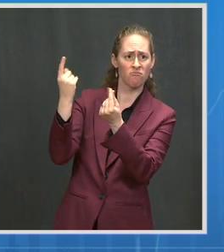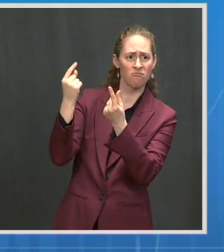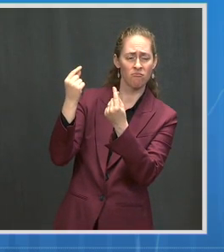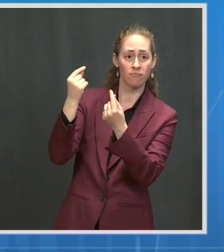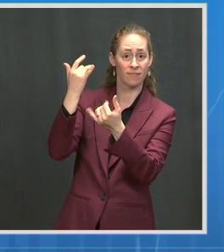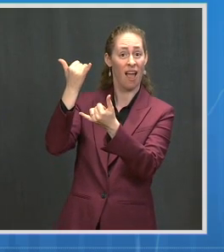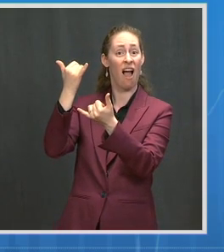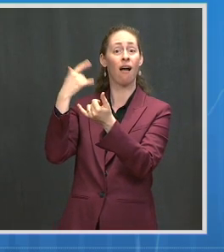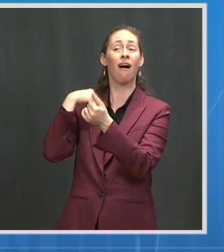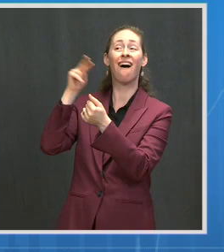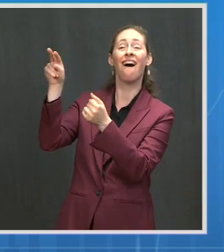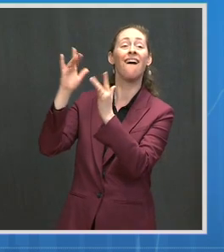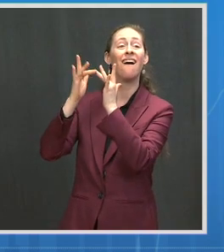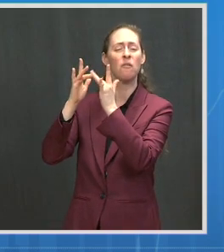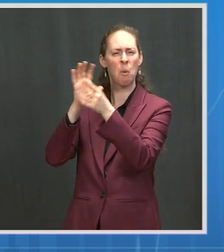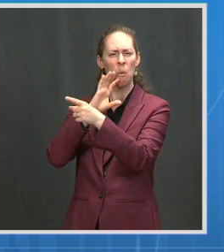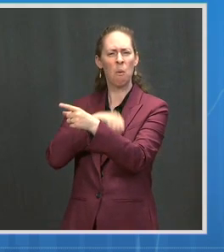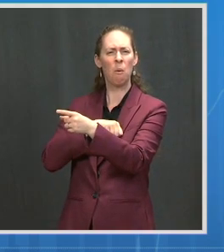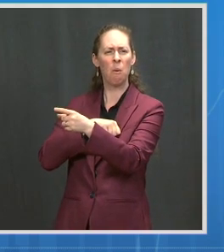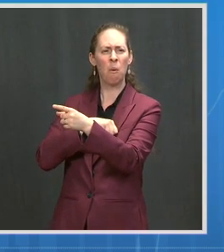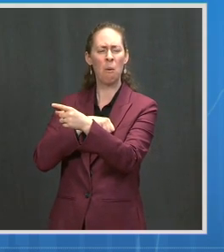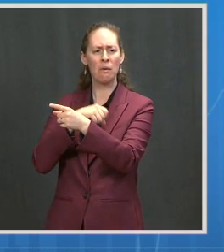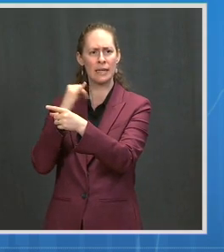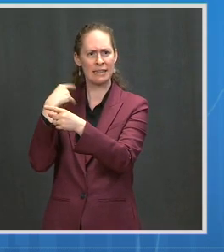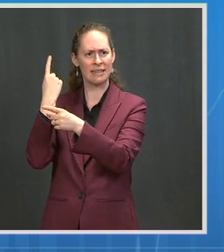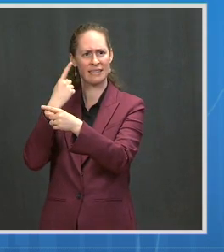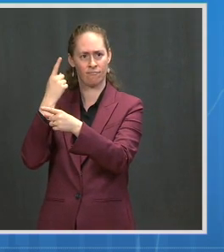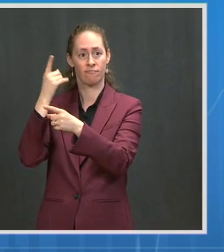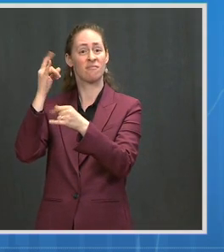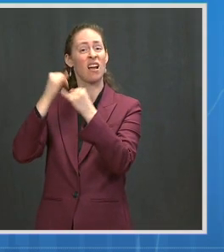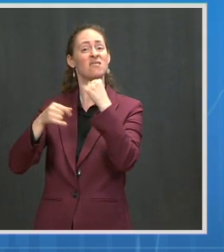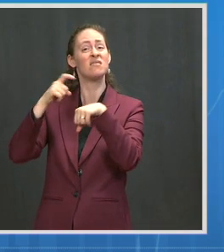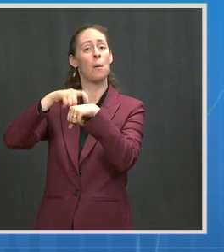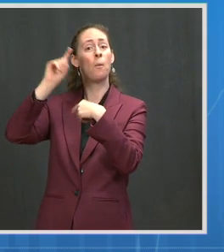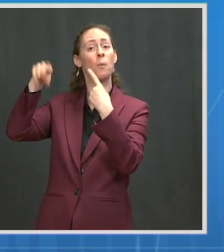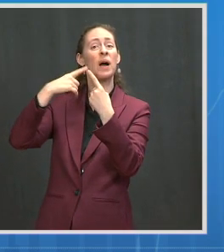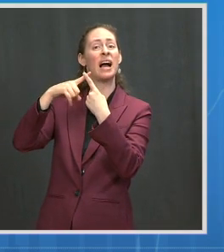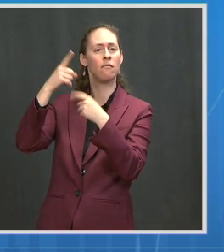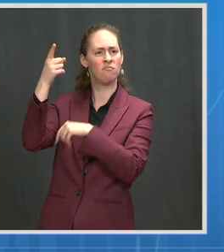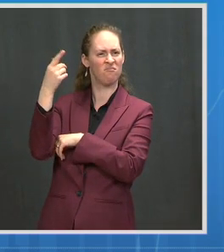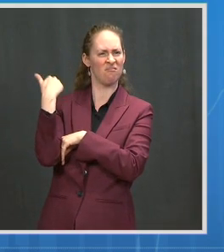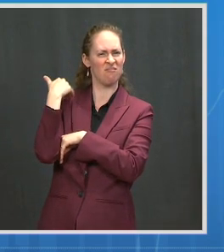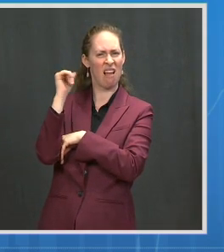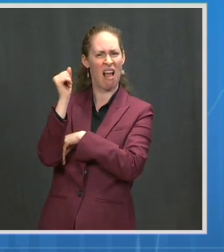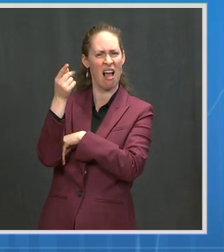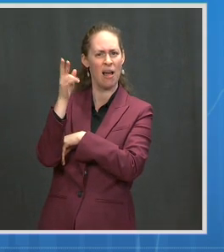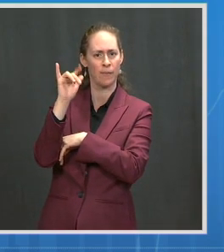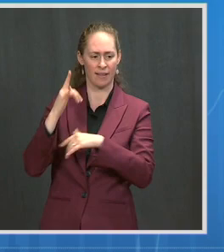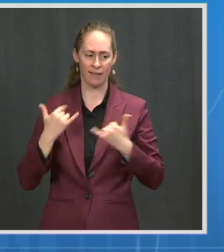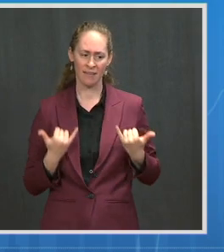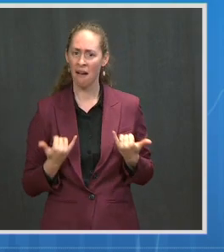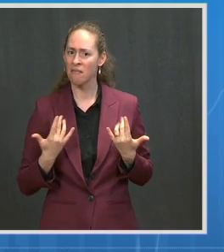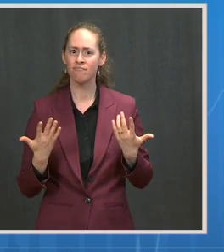that you're finding of the India variant, and what is the outlook for the next four weeks?